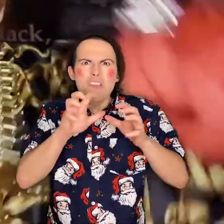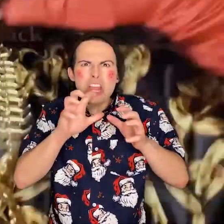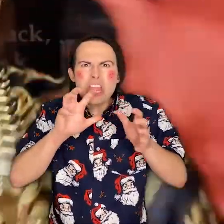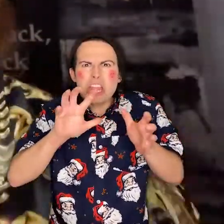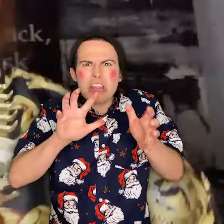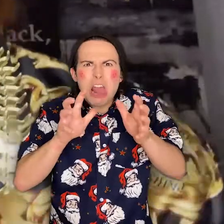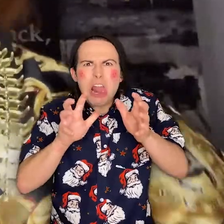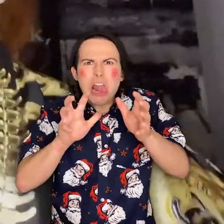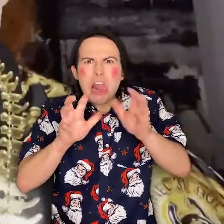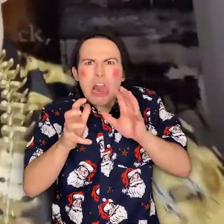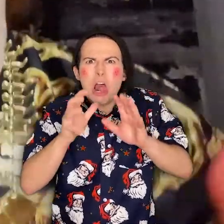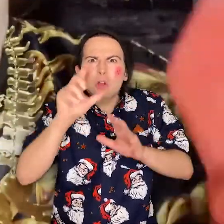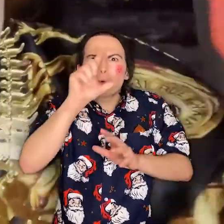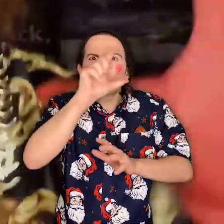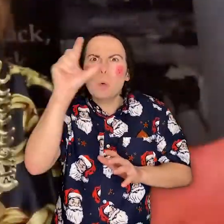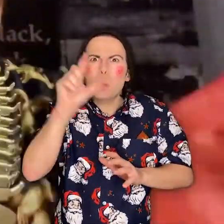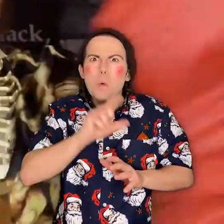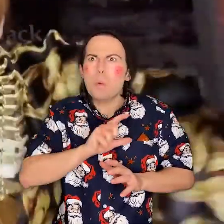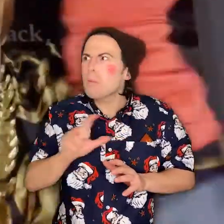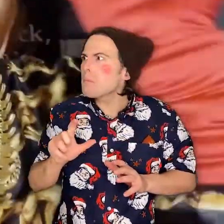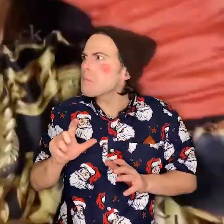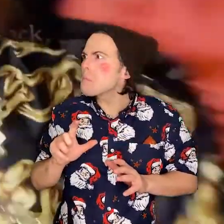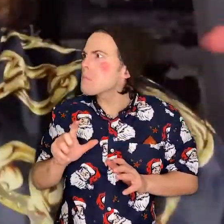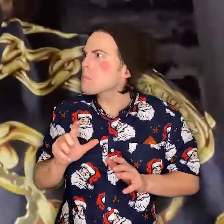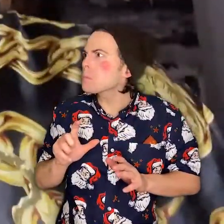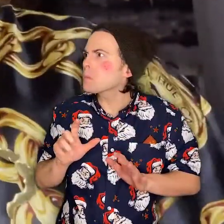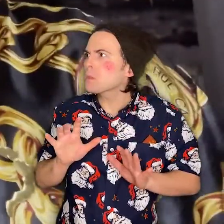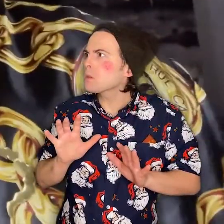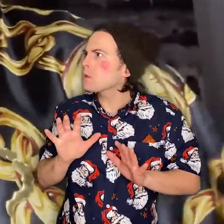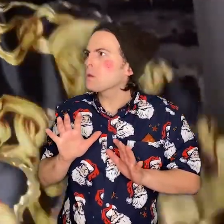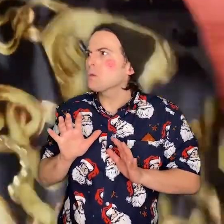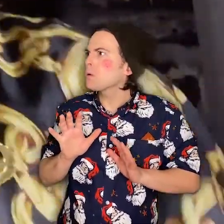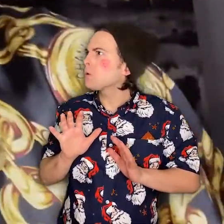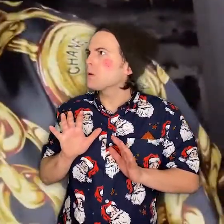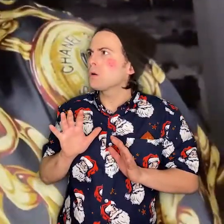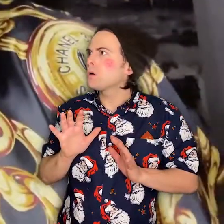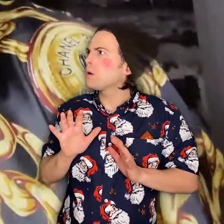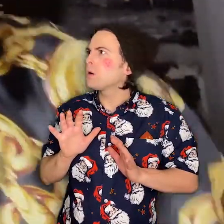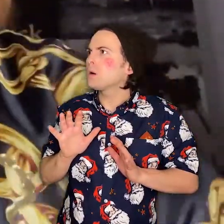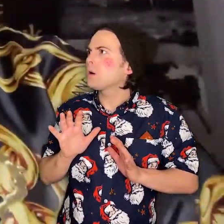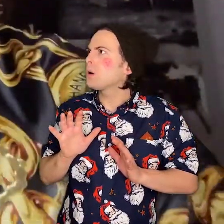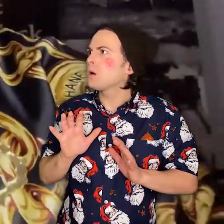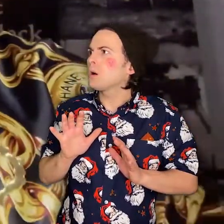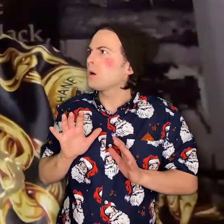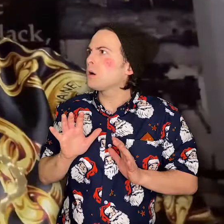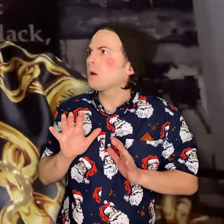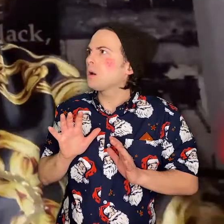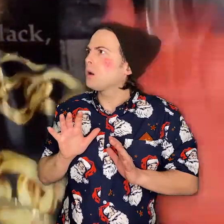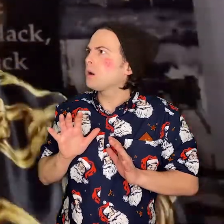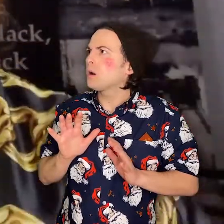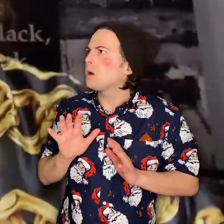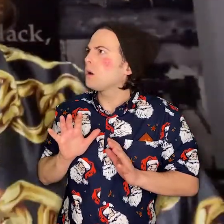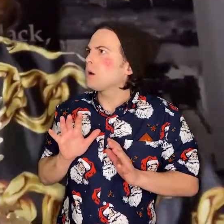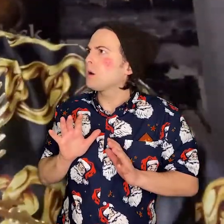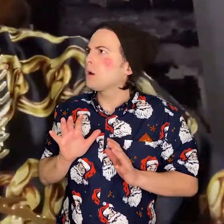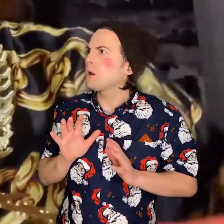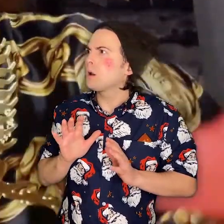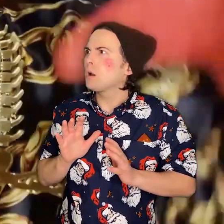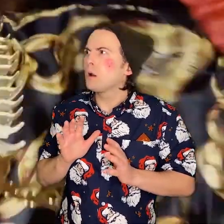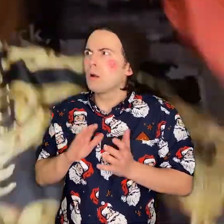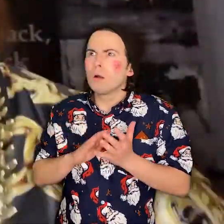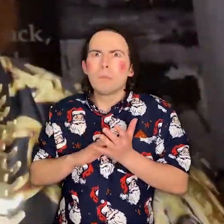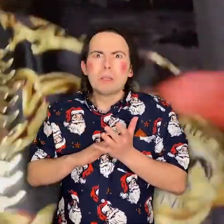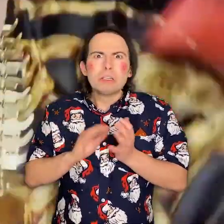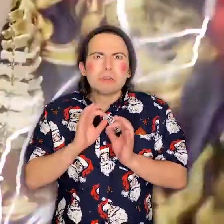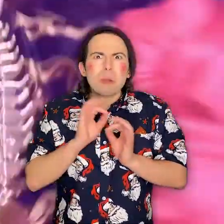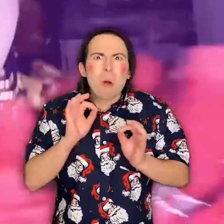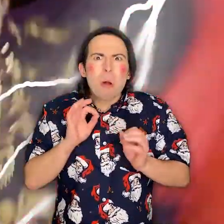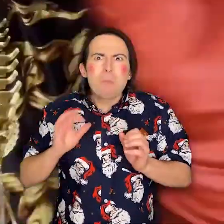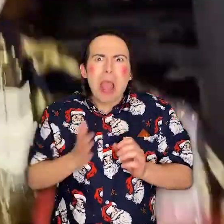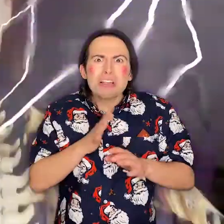no more pantomime Dame Judy